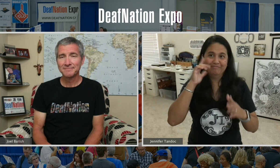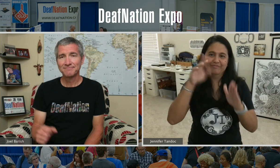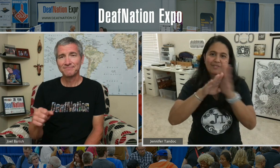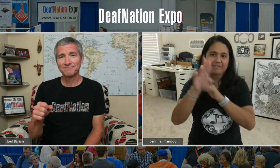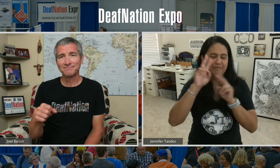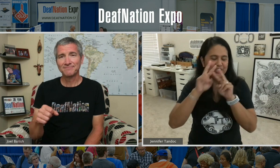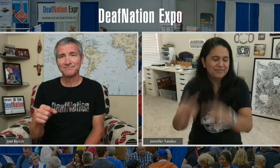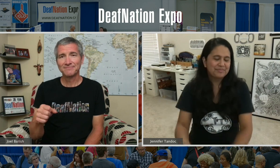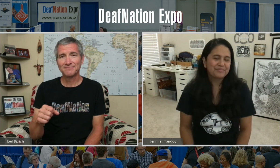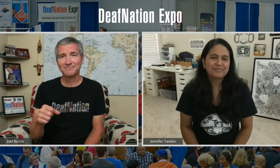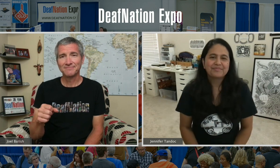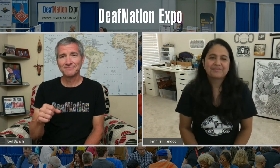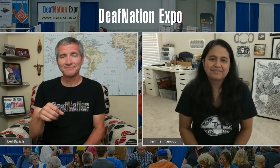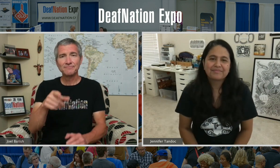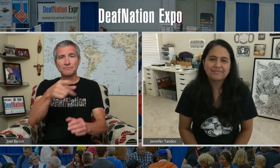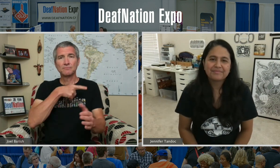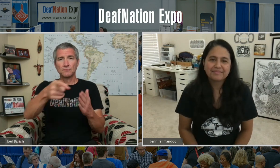I look forward to it.